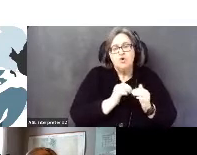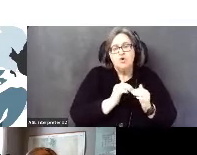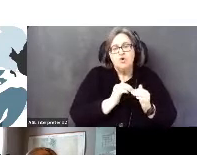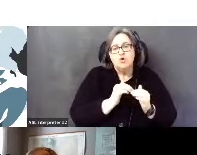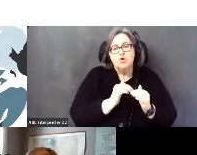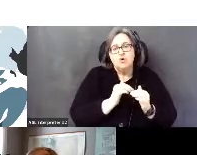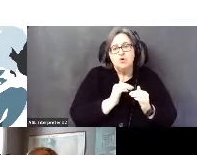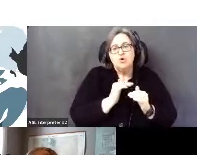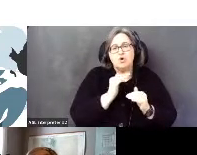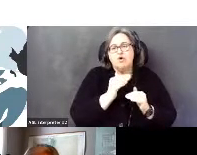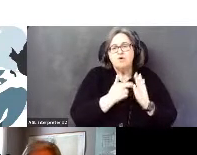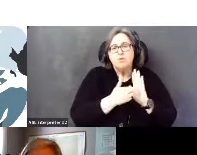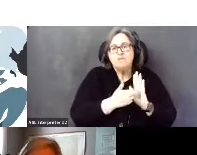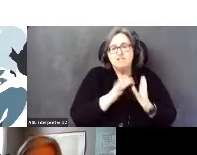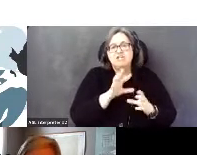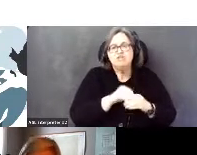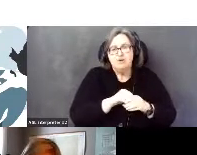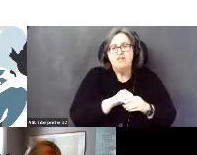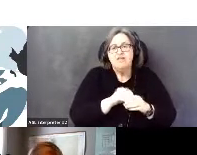reputation in the justice system. That's